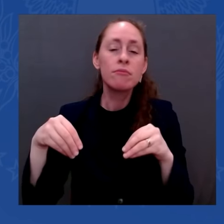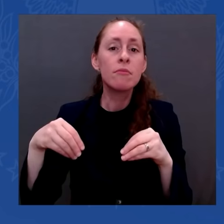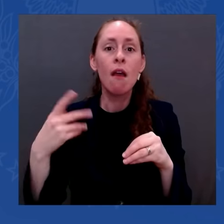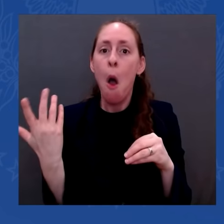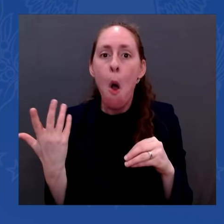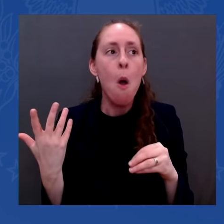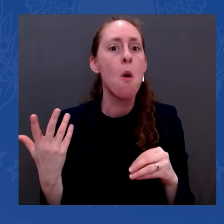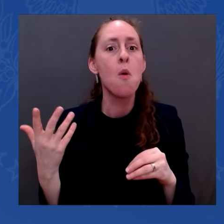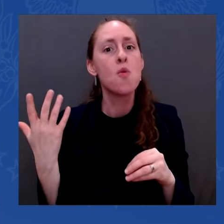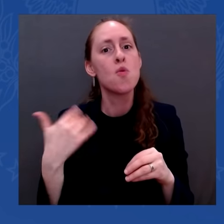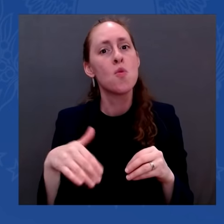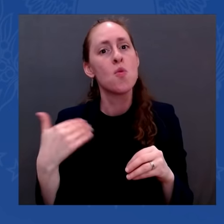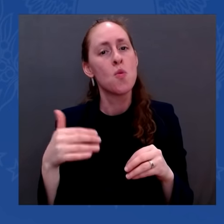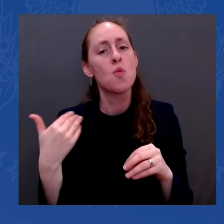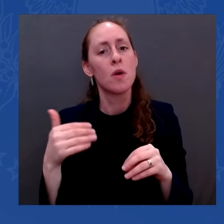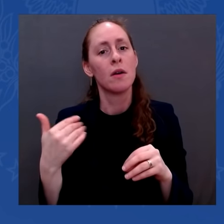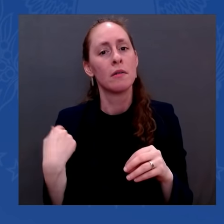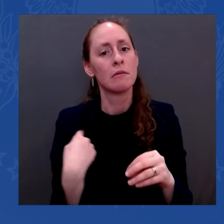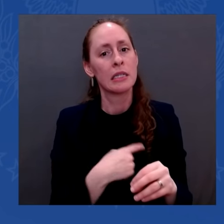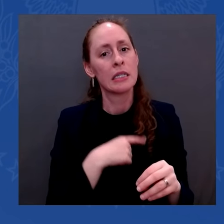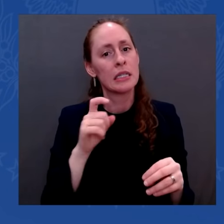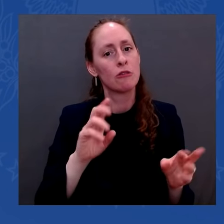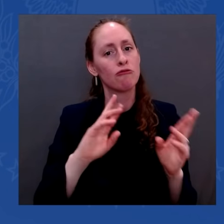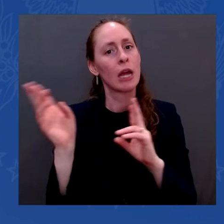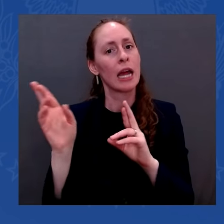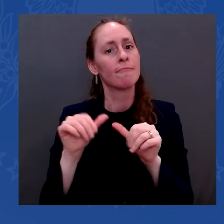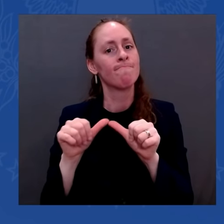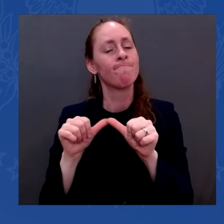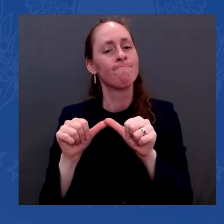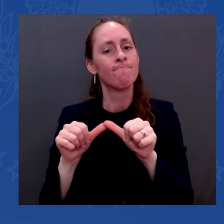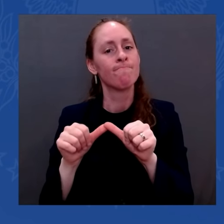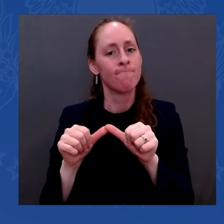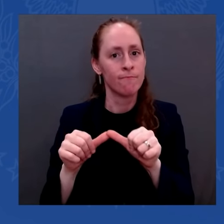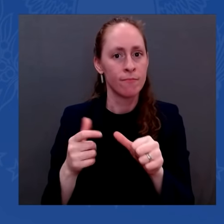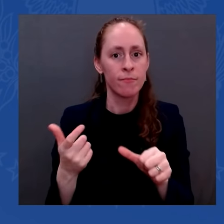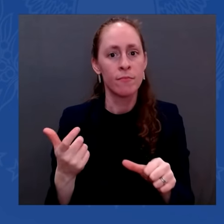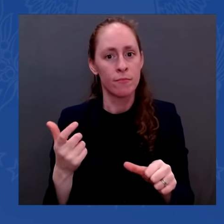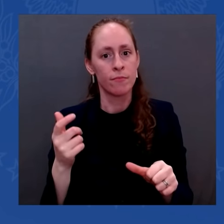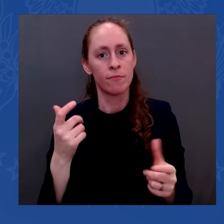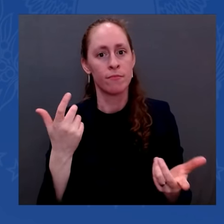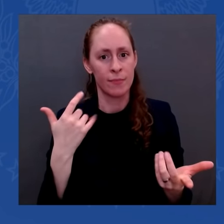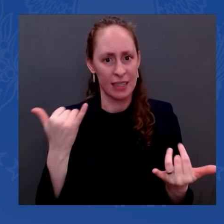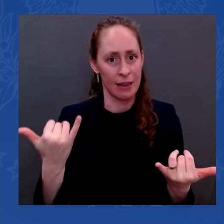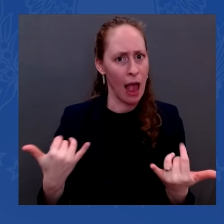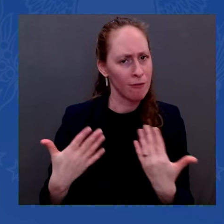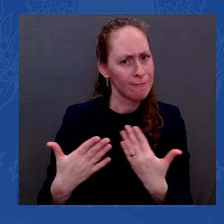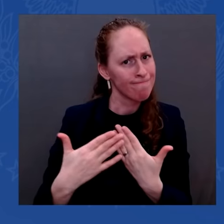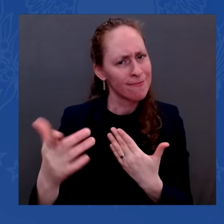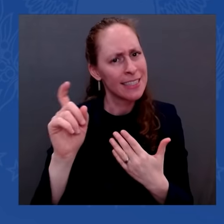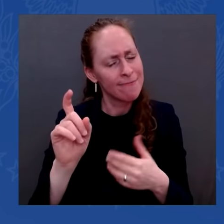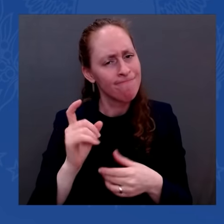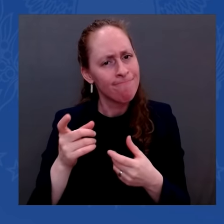that are coming from the federal level, that are coming from the state level to be able to do this right for our communities.